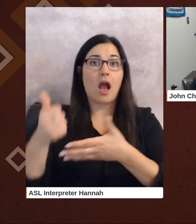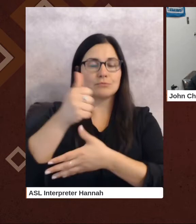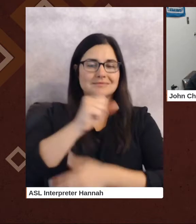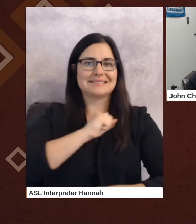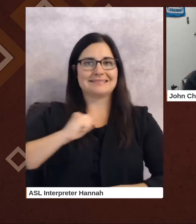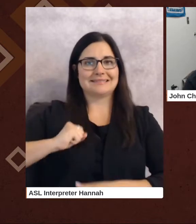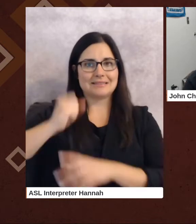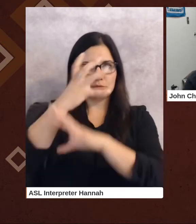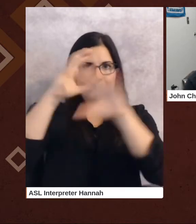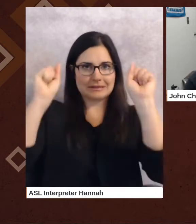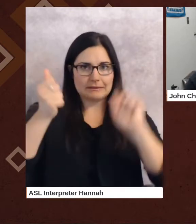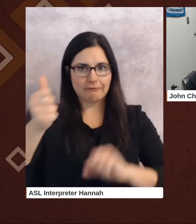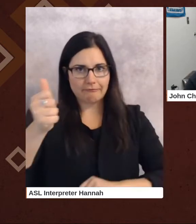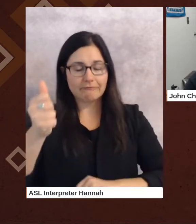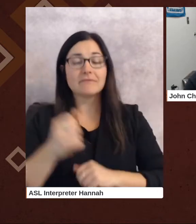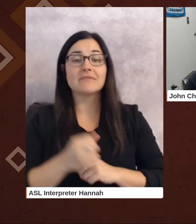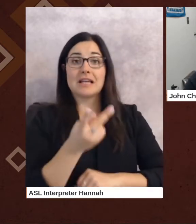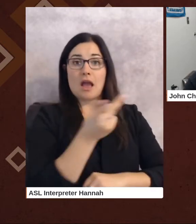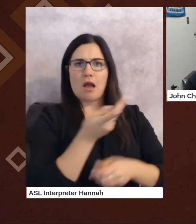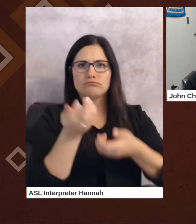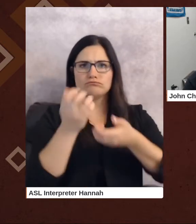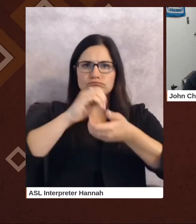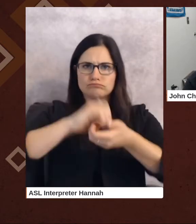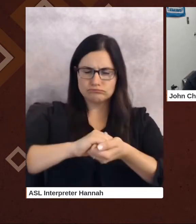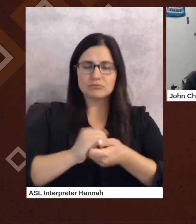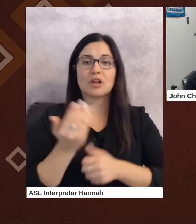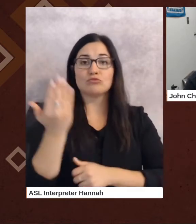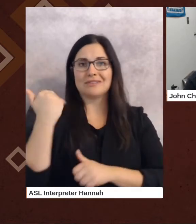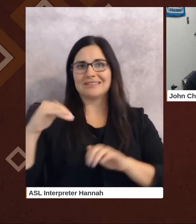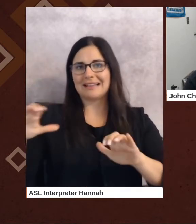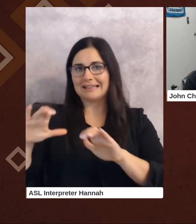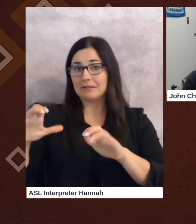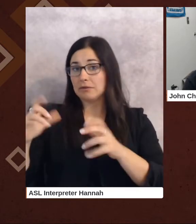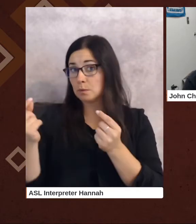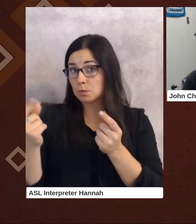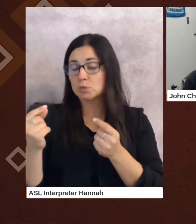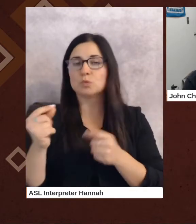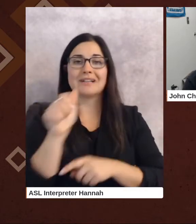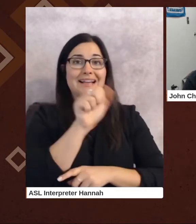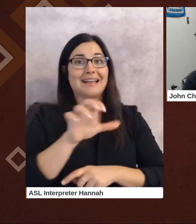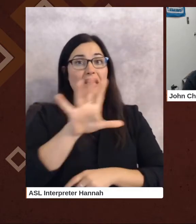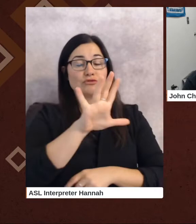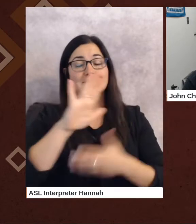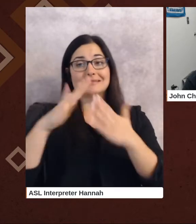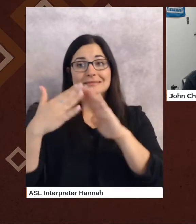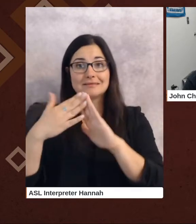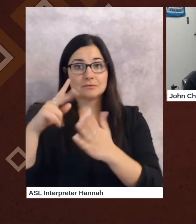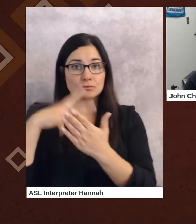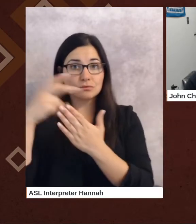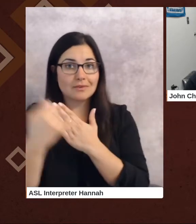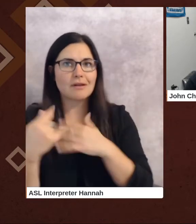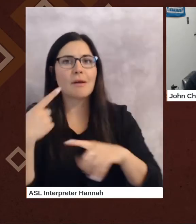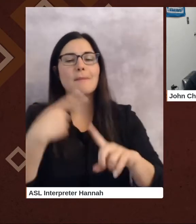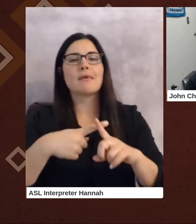And him and John have worked together on previous activities such as the Asians in the City Project and Student Film Festival.